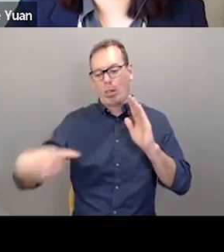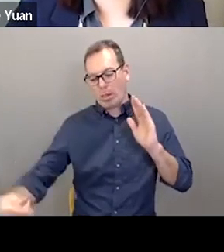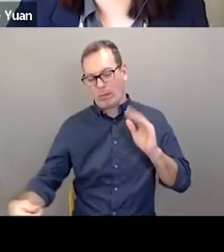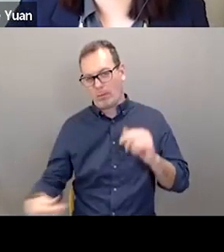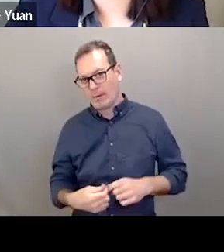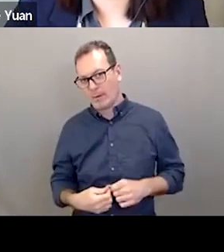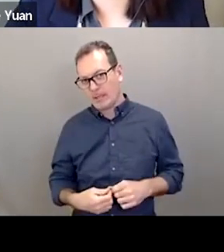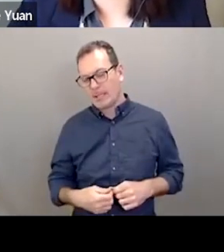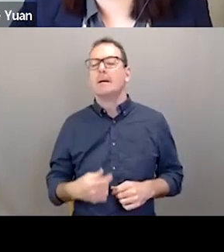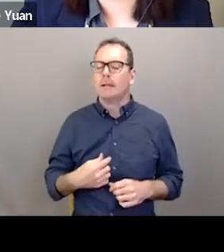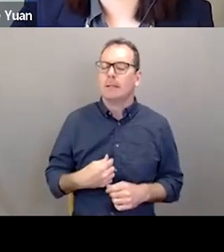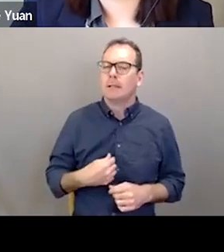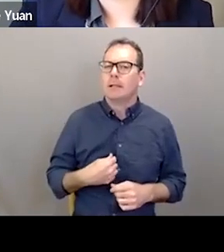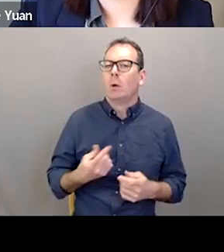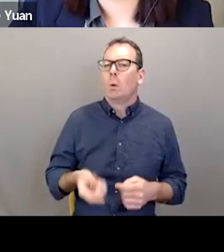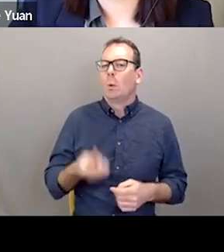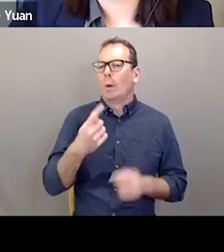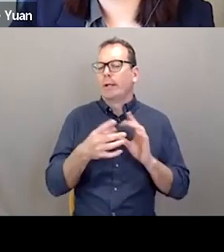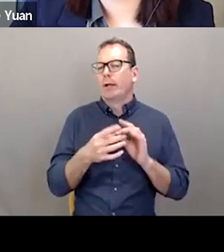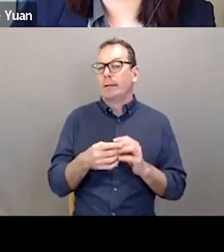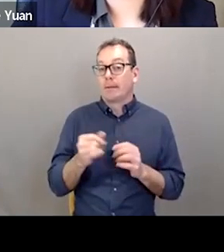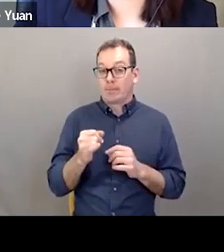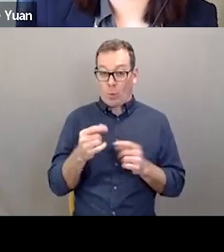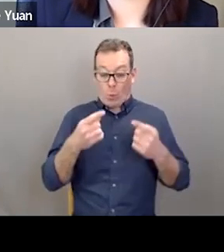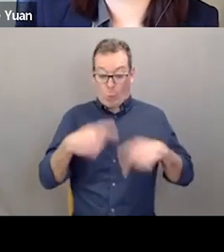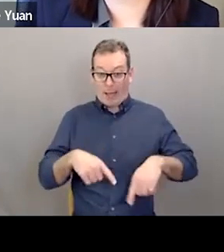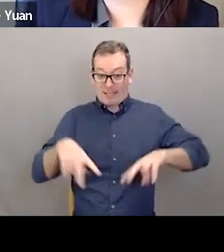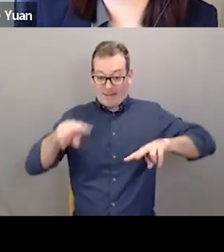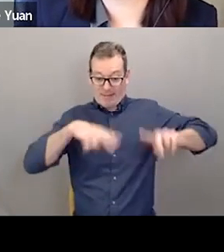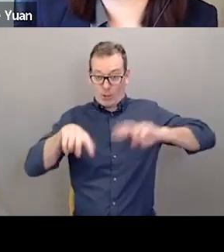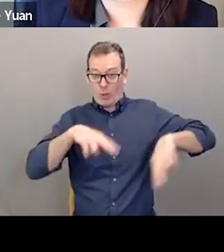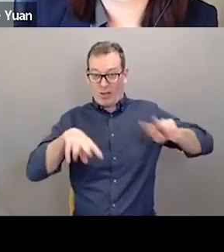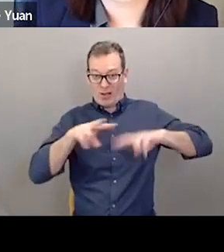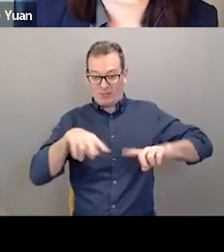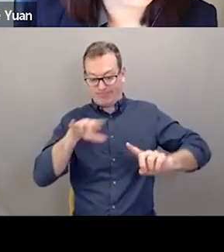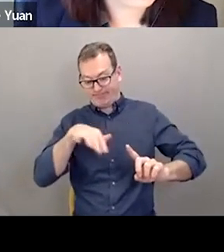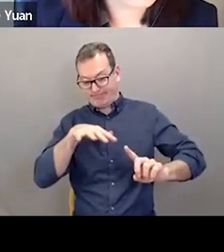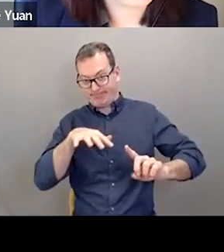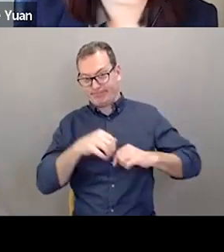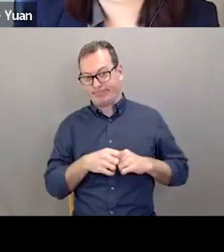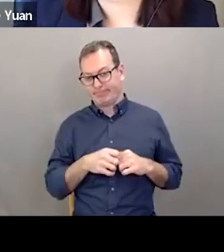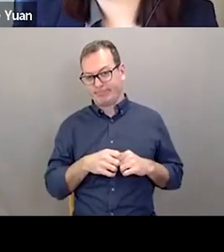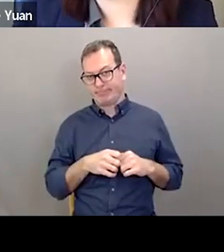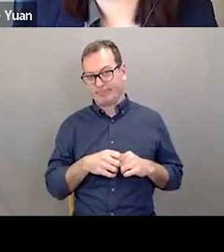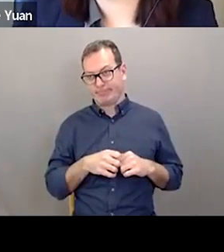people are evaluating we need to add about you know there's a lot of fighting when you